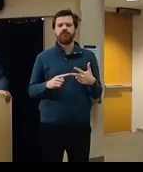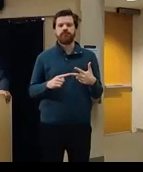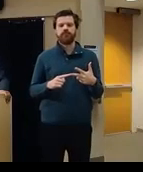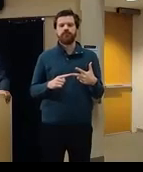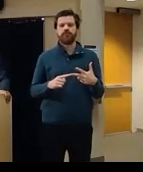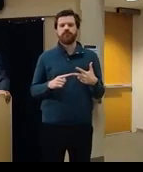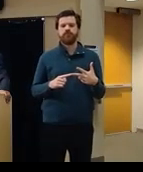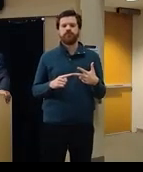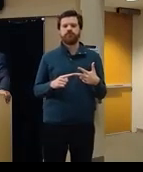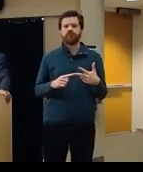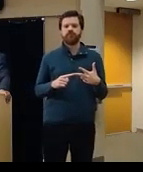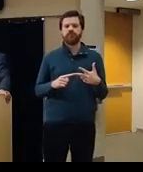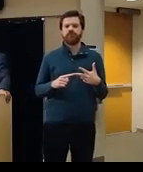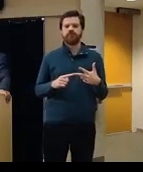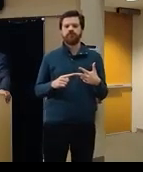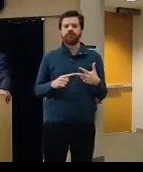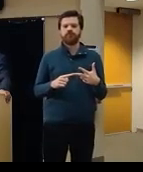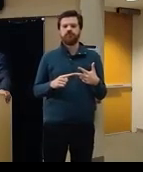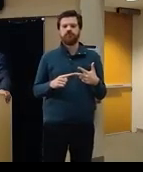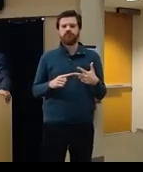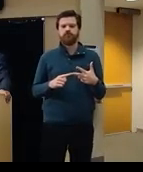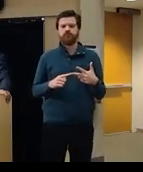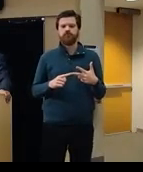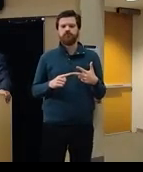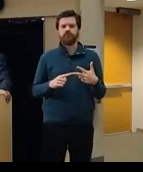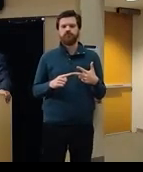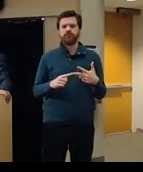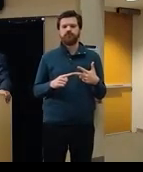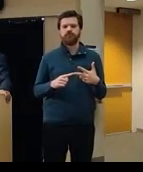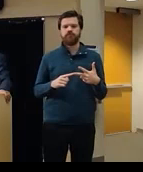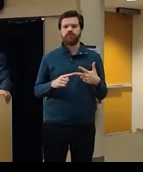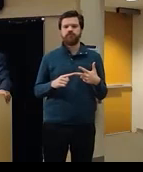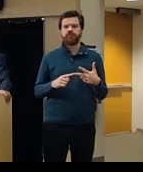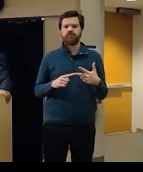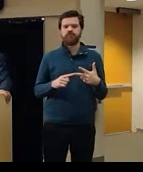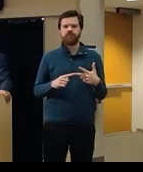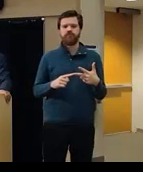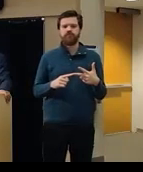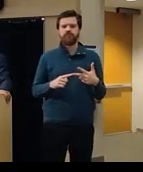left them unstable for this reason we find the deterioration in the emotional sphere most often